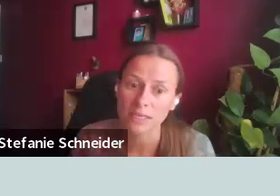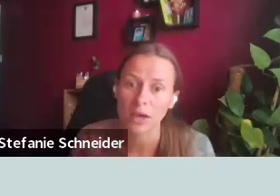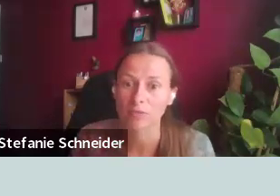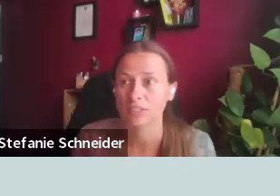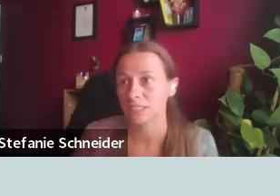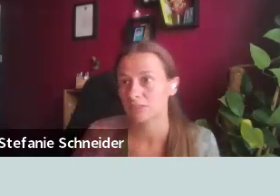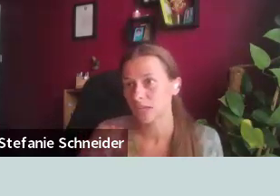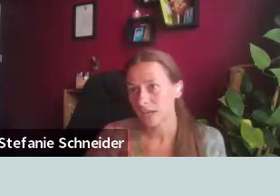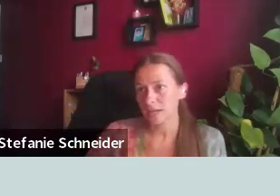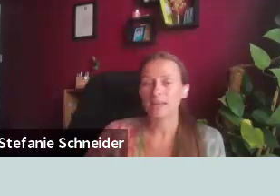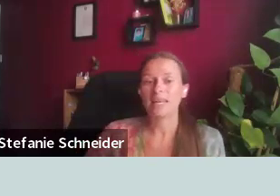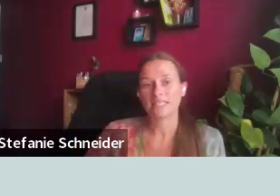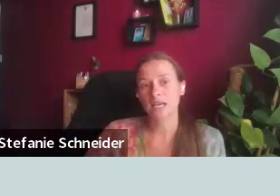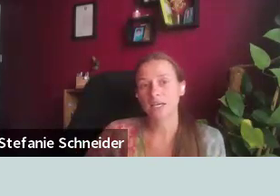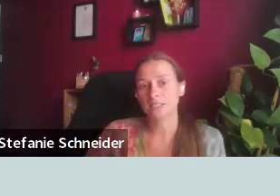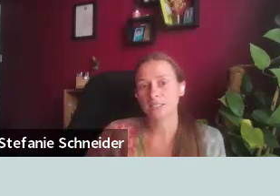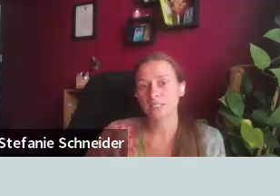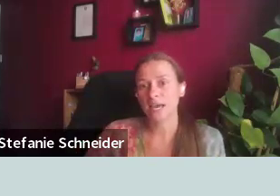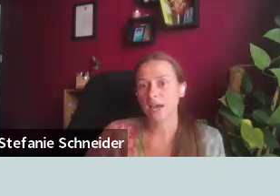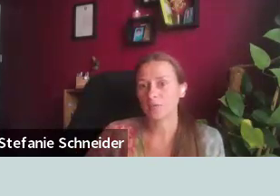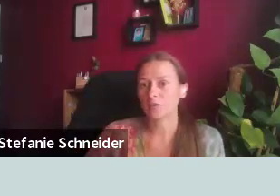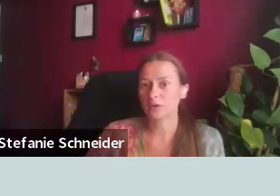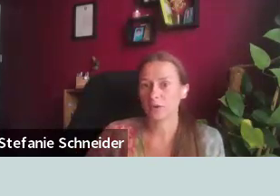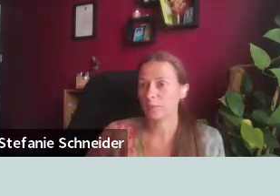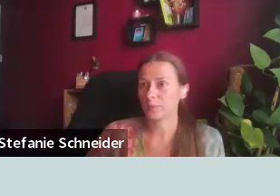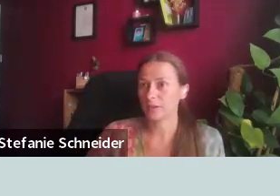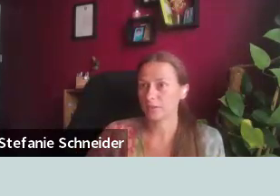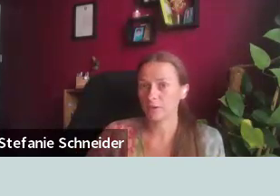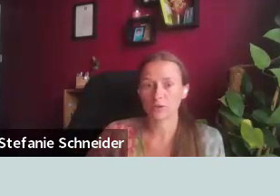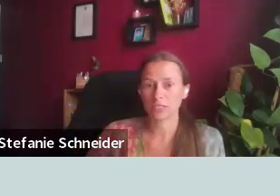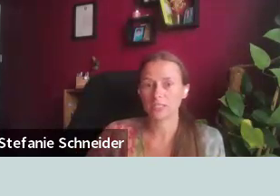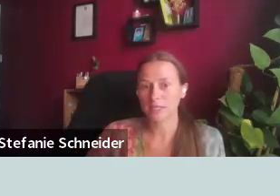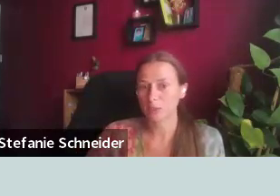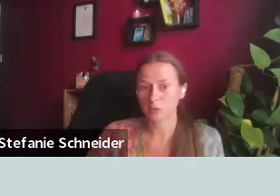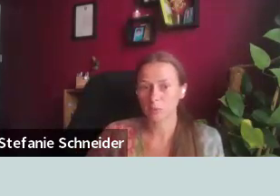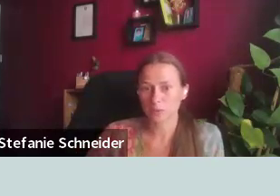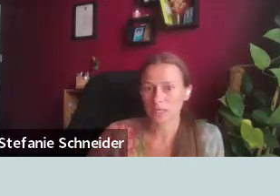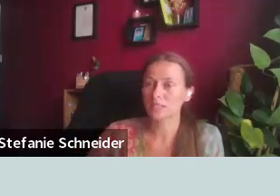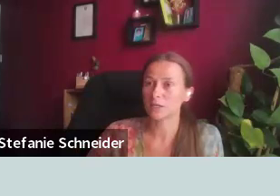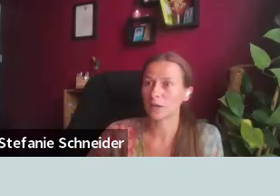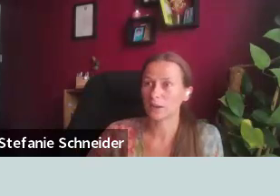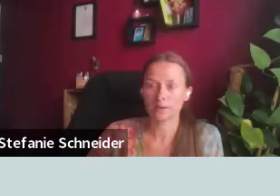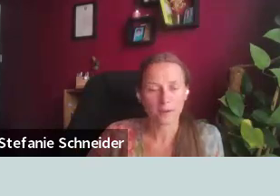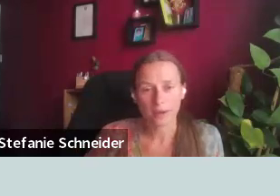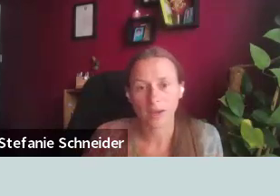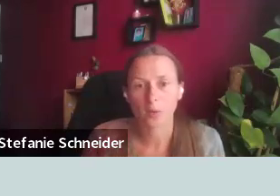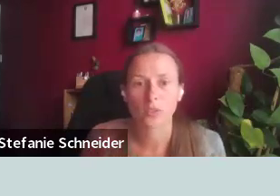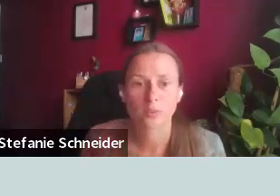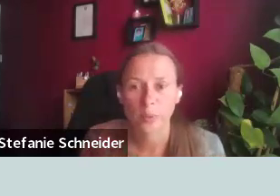previously or have received less guidance can have a very good insight into the process and learn